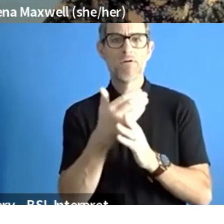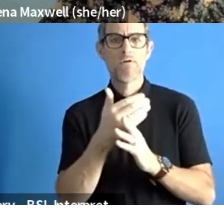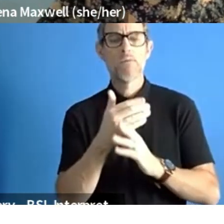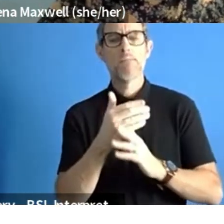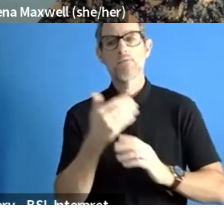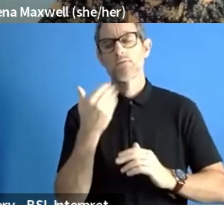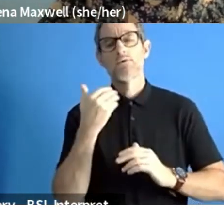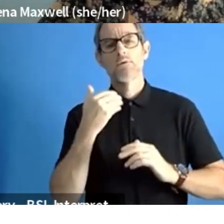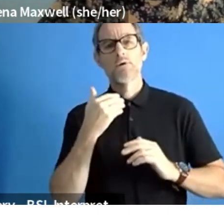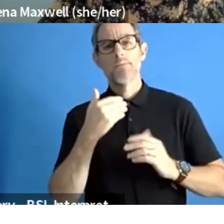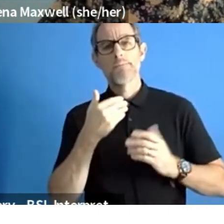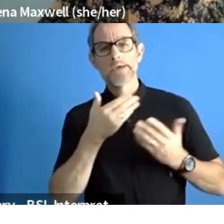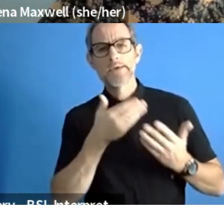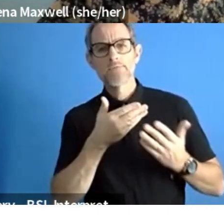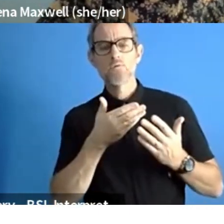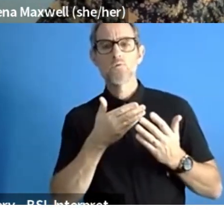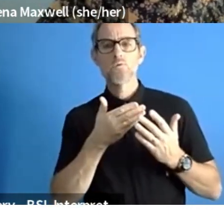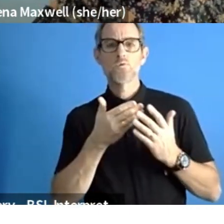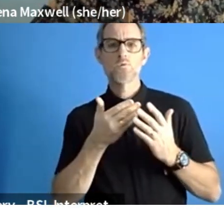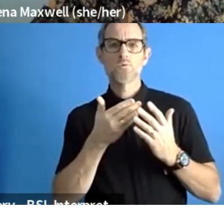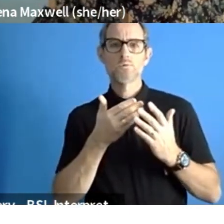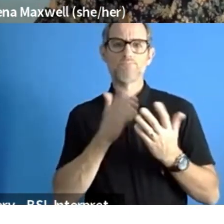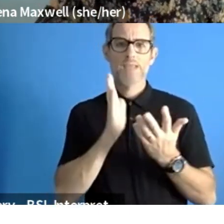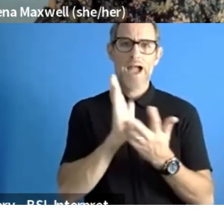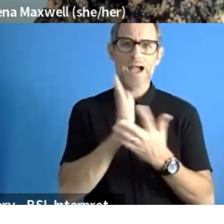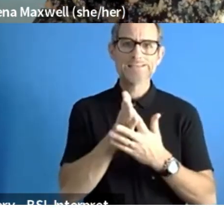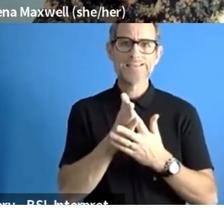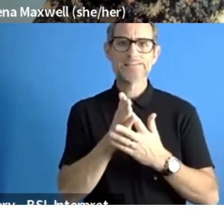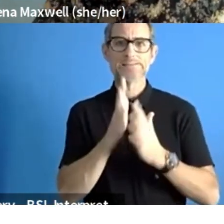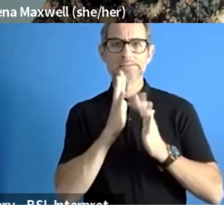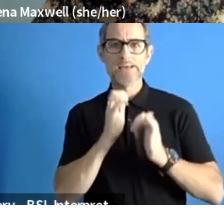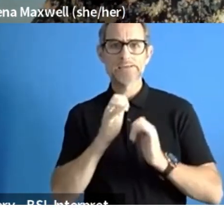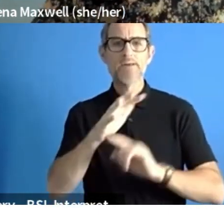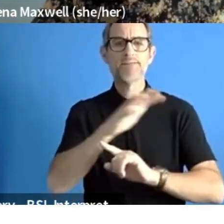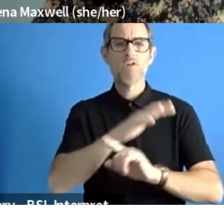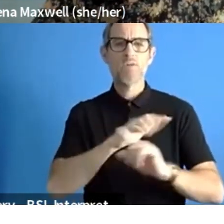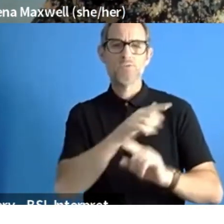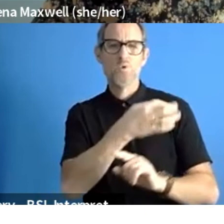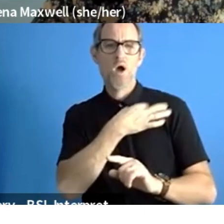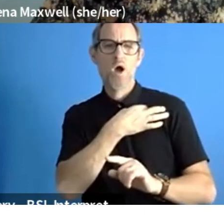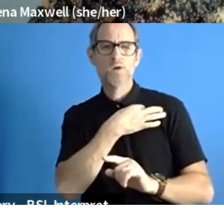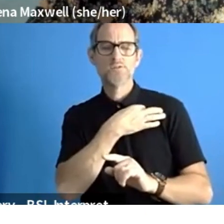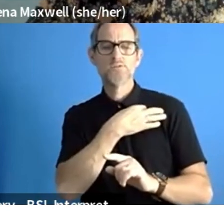providing you access to our test environments, which you asked for, you